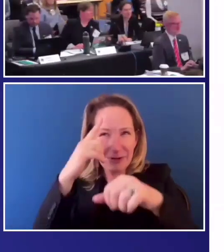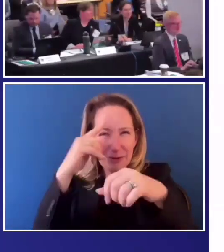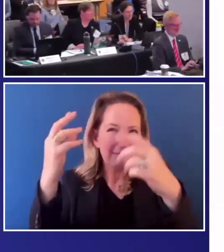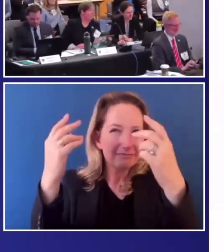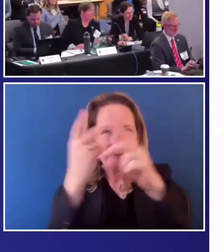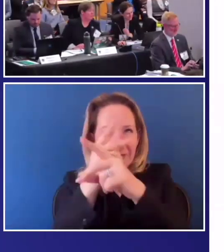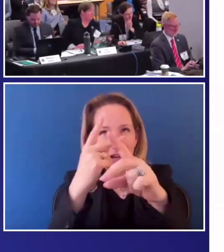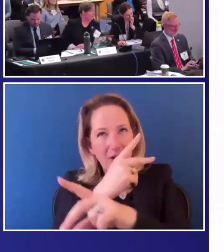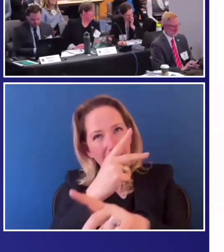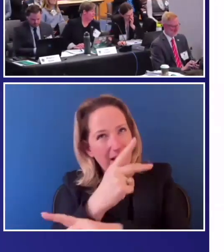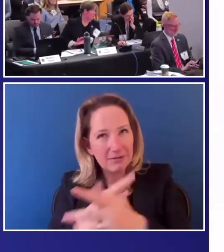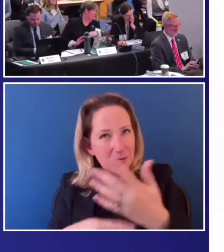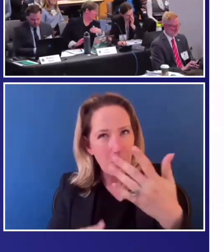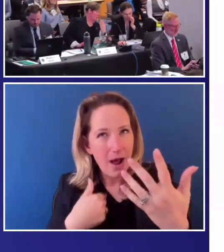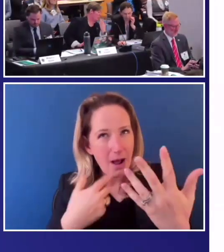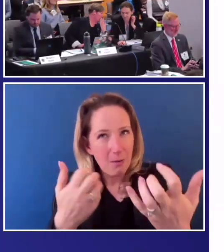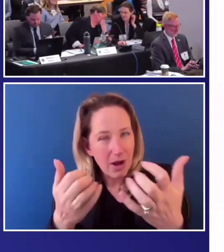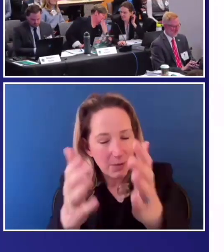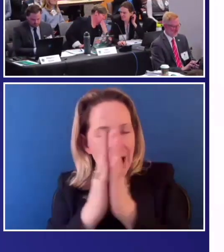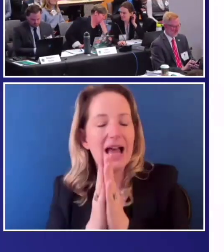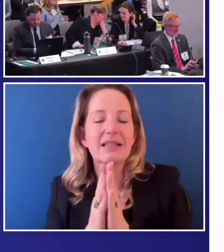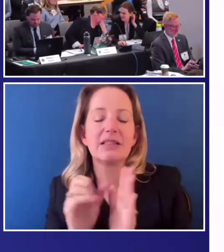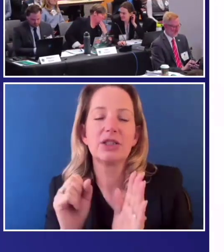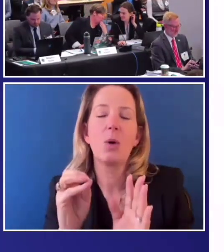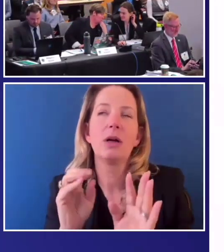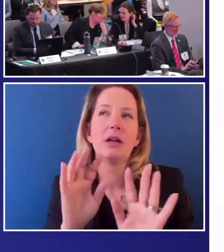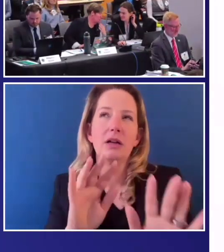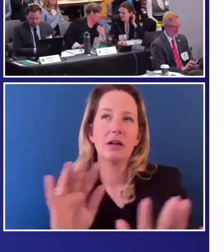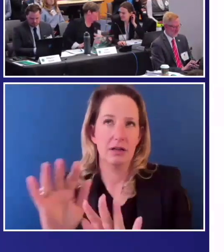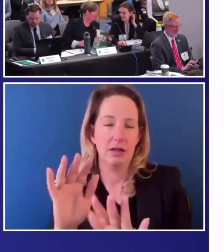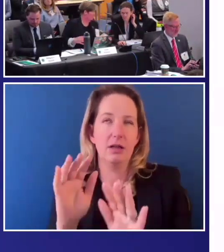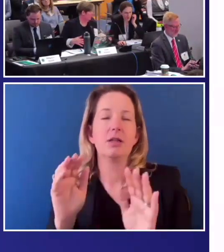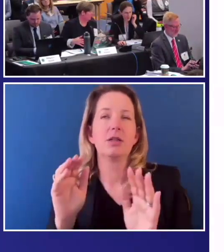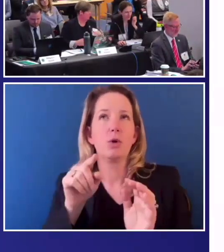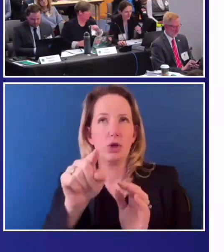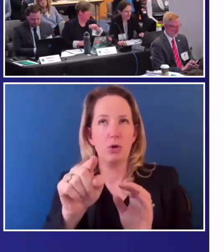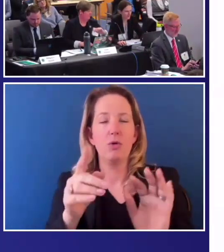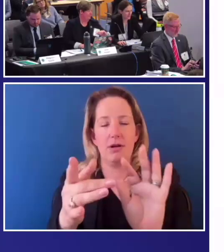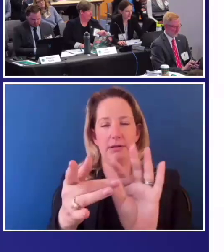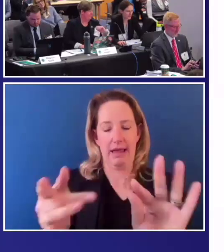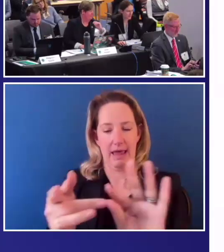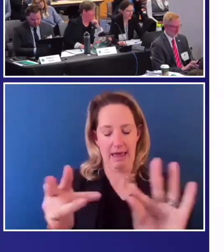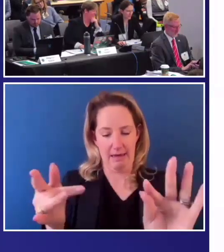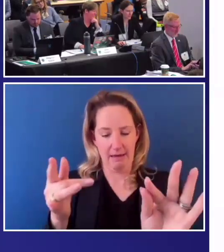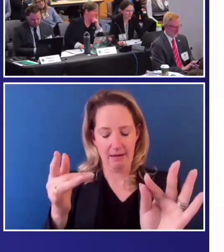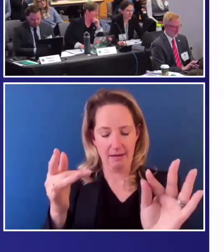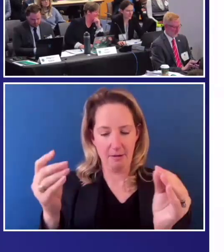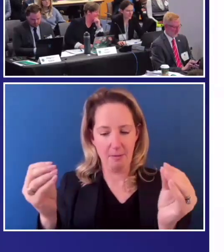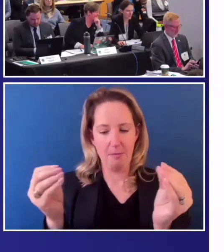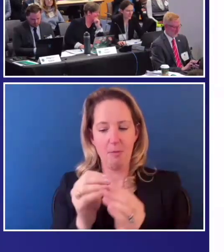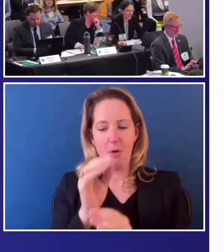So, so if you're saying that, that more often than not for this -- to, to assess this earnings measure,